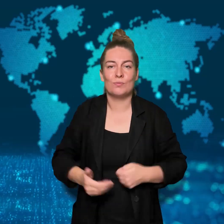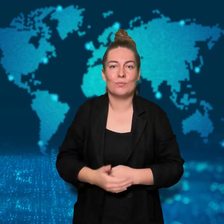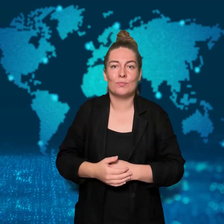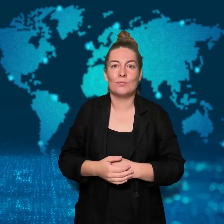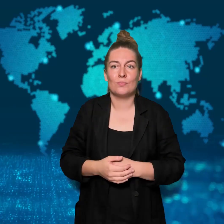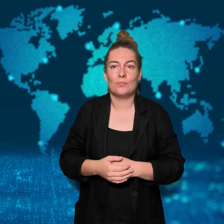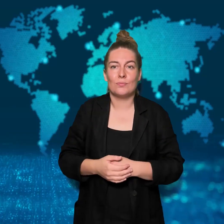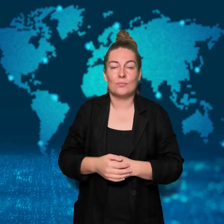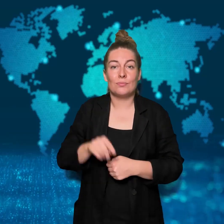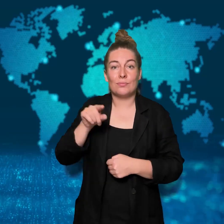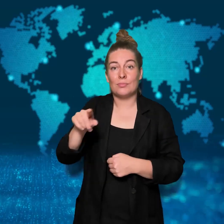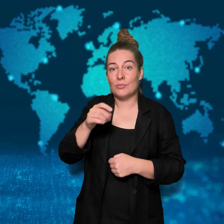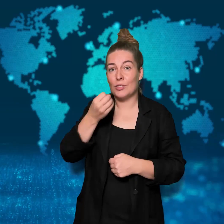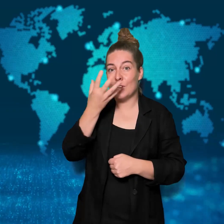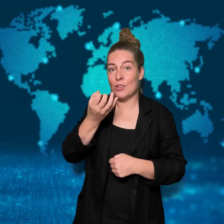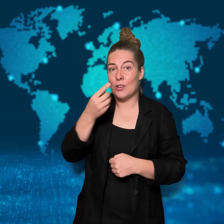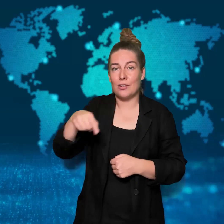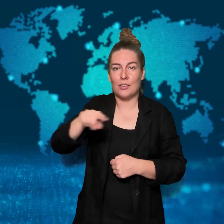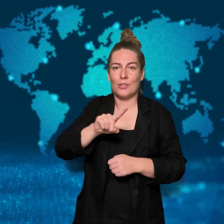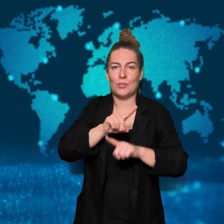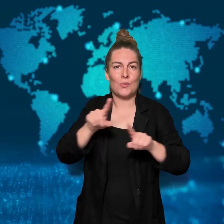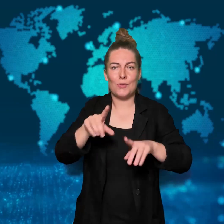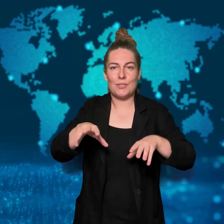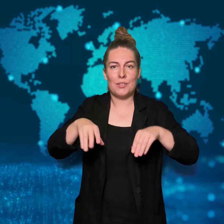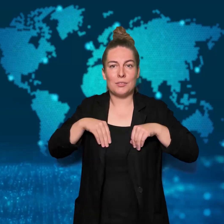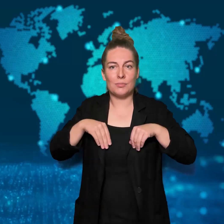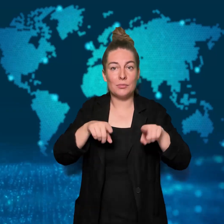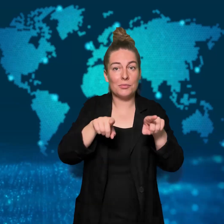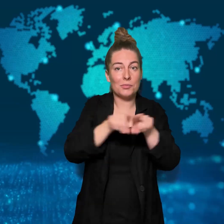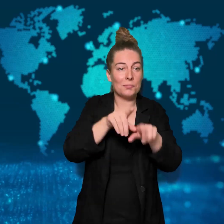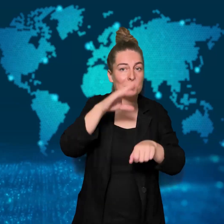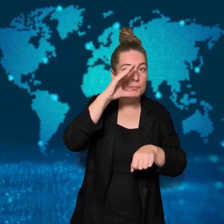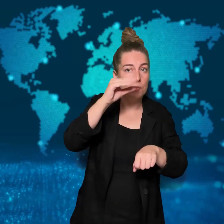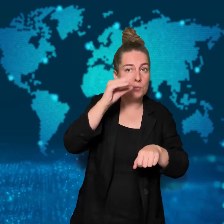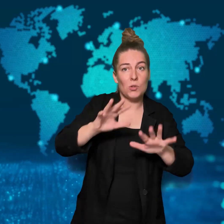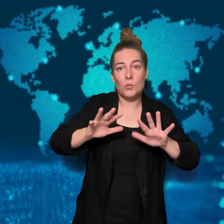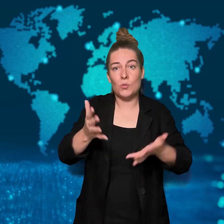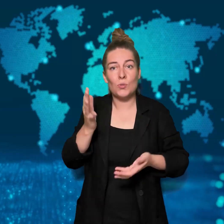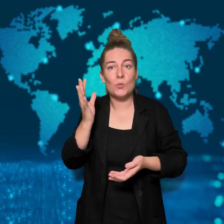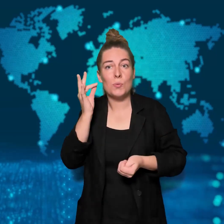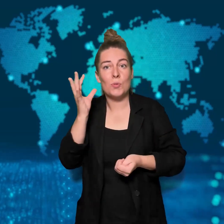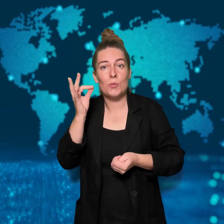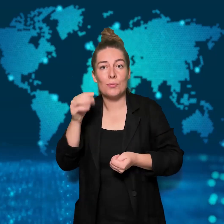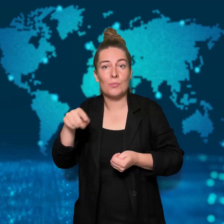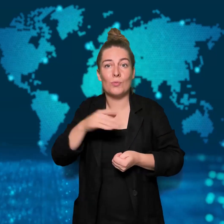Hong Kong has no law banning discrimination because of sexual orientation.